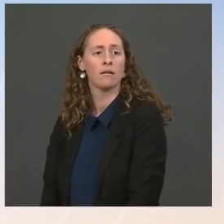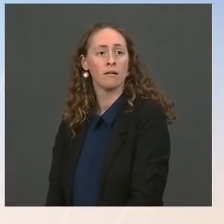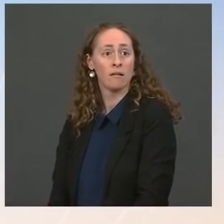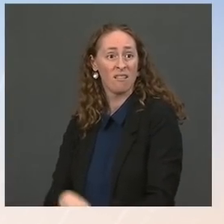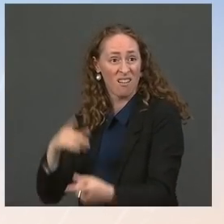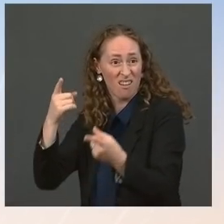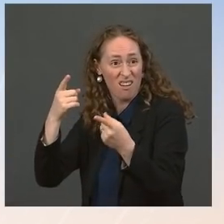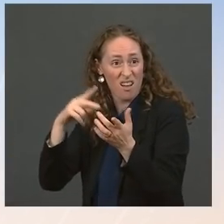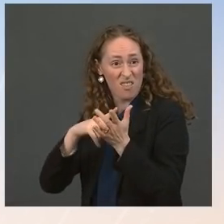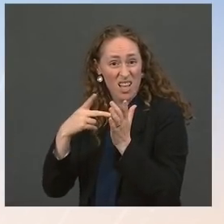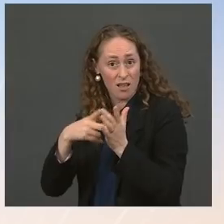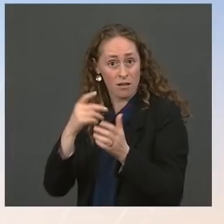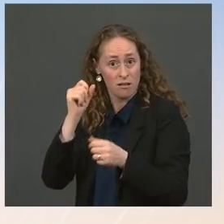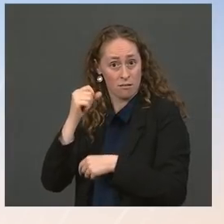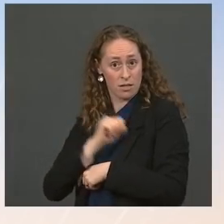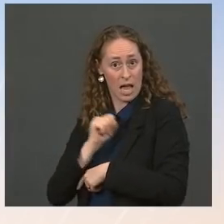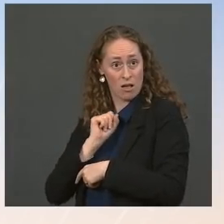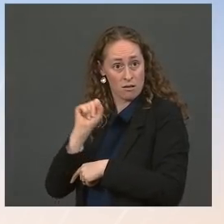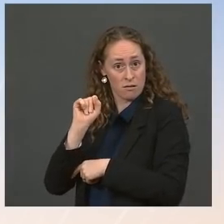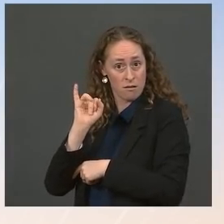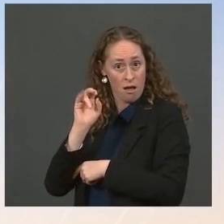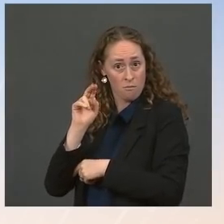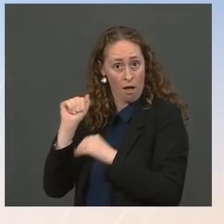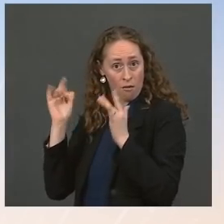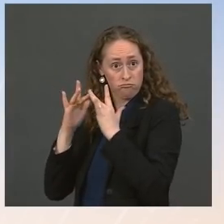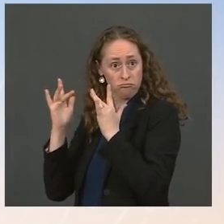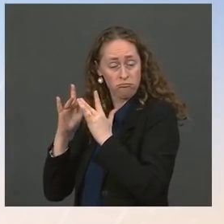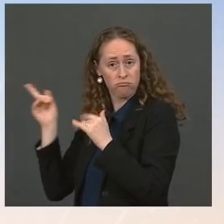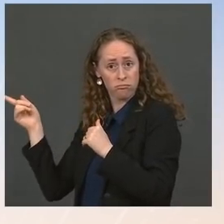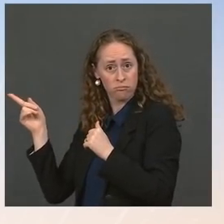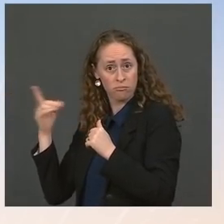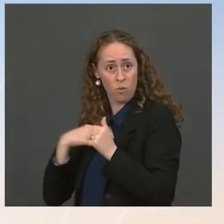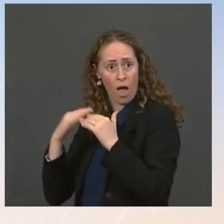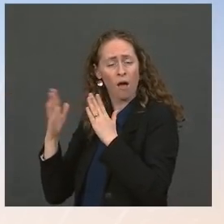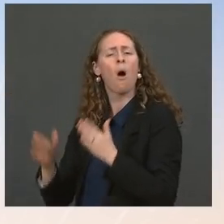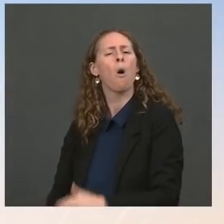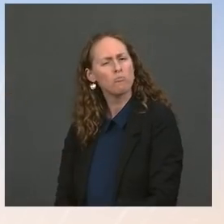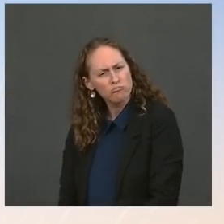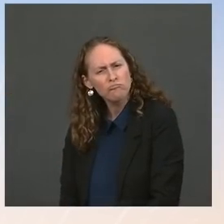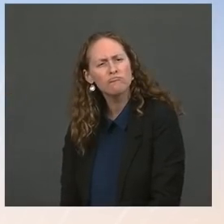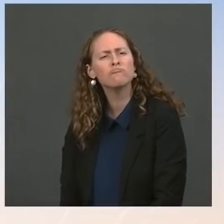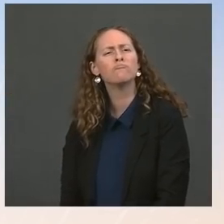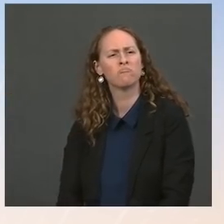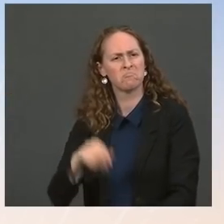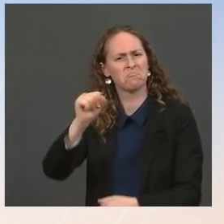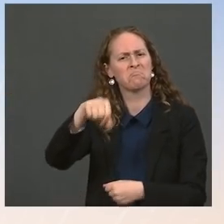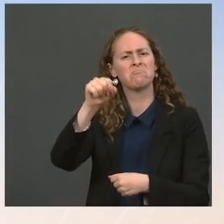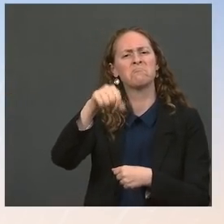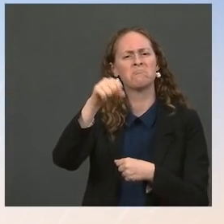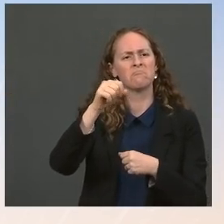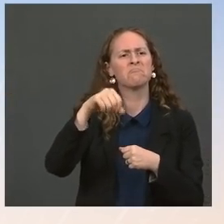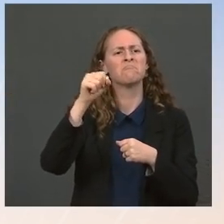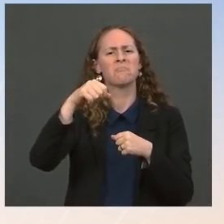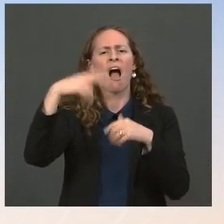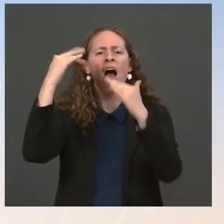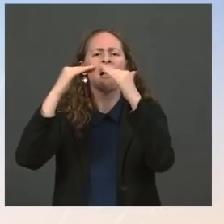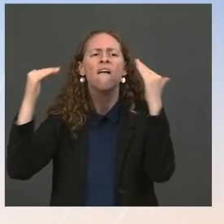We've been in consistent contact with Senator Sinema from a high level. Of course, as you know, the President has spoken with her and met with her a number of times.